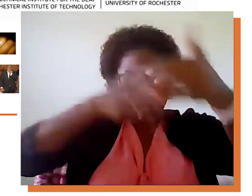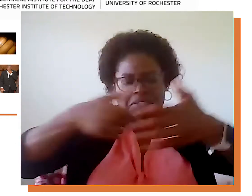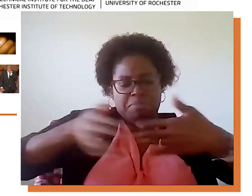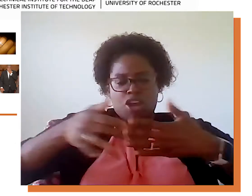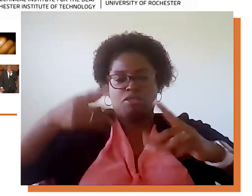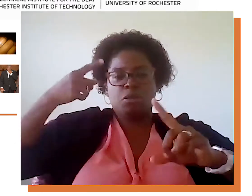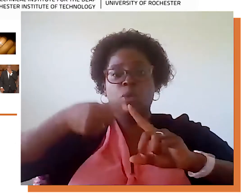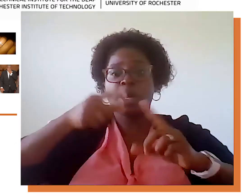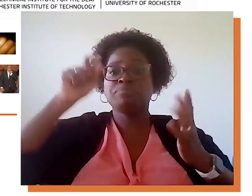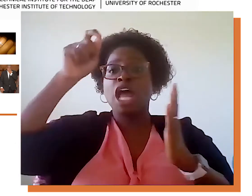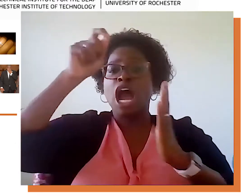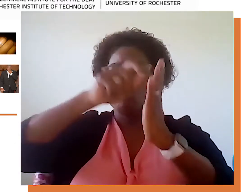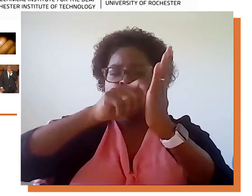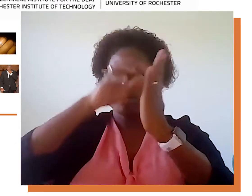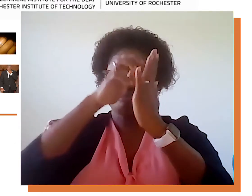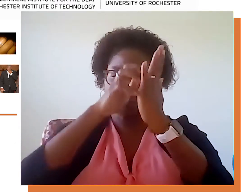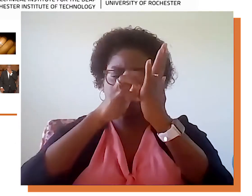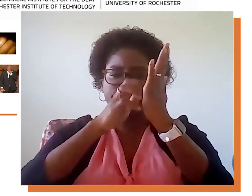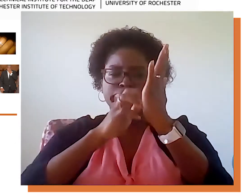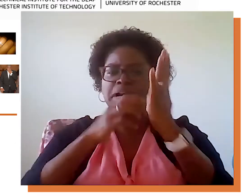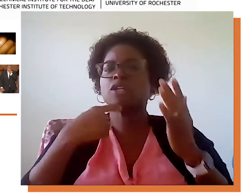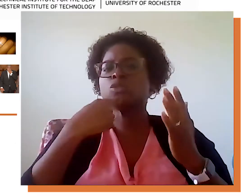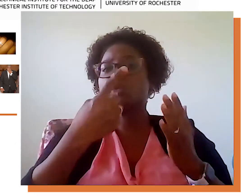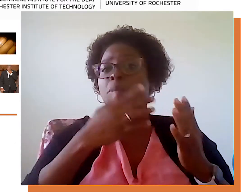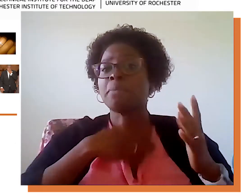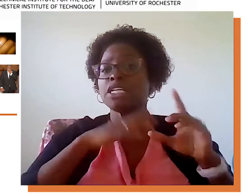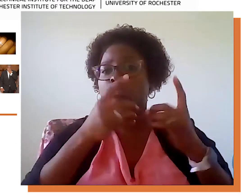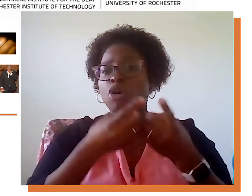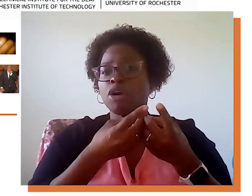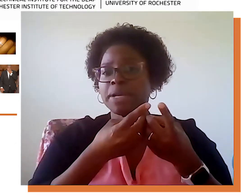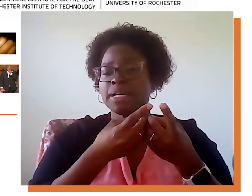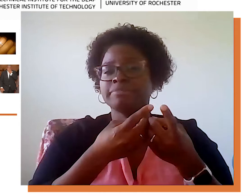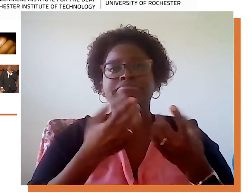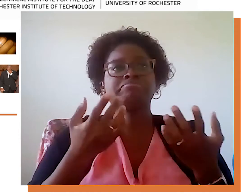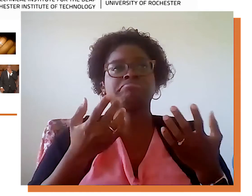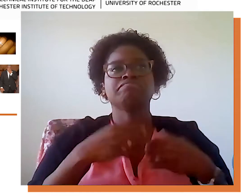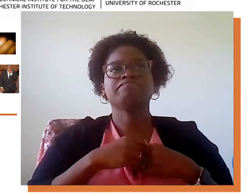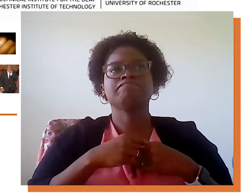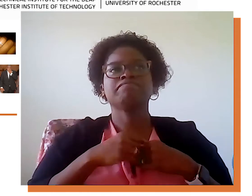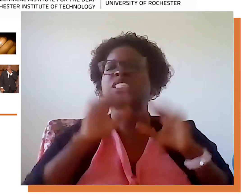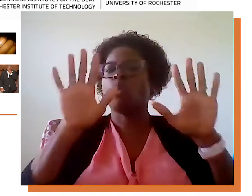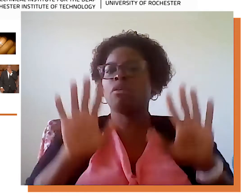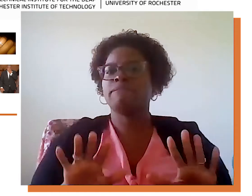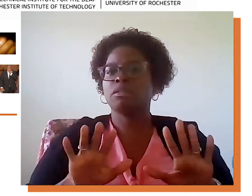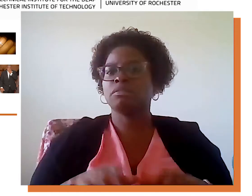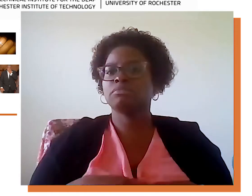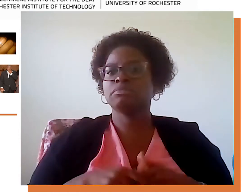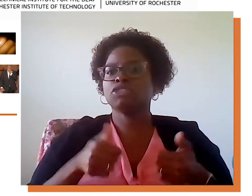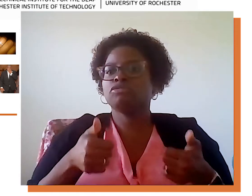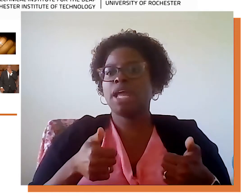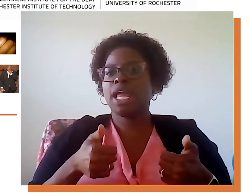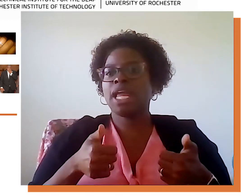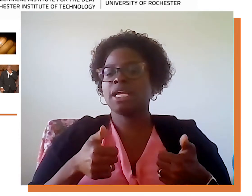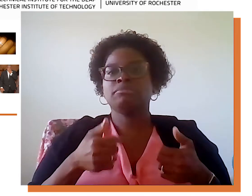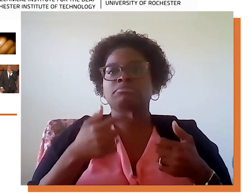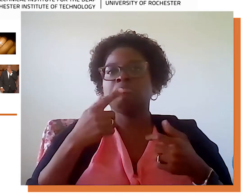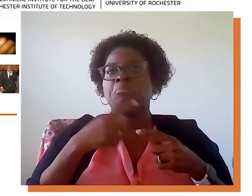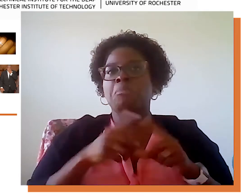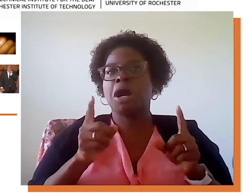The year is irrelevant. I wrote a long letter to my department at Gallaudet University basically saying, "You're all wonderful.